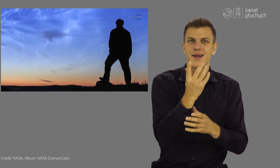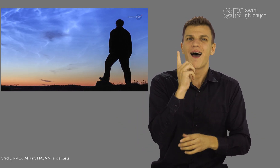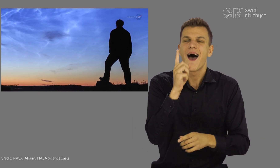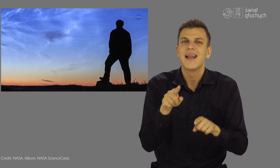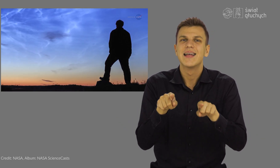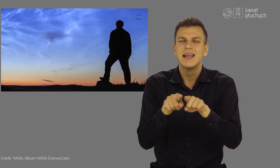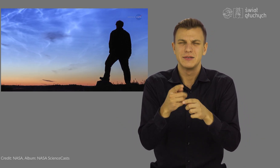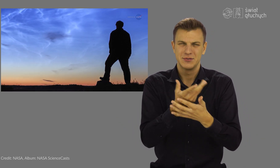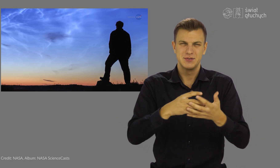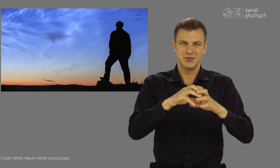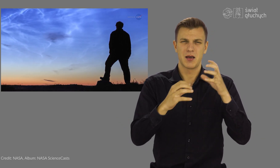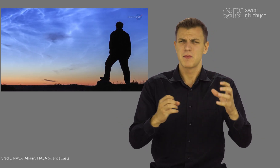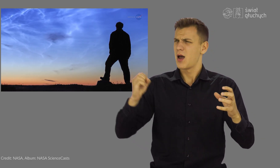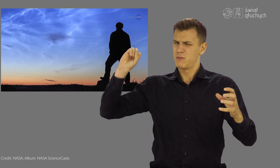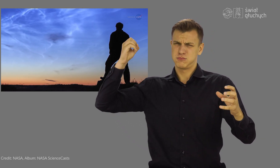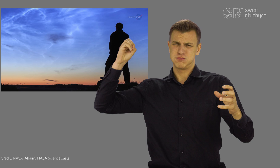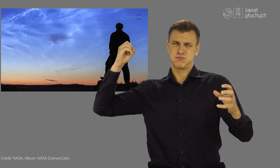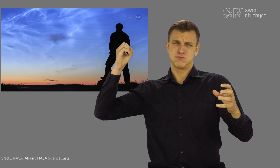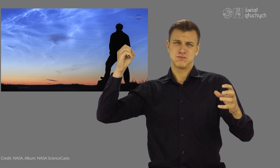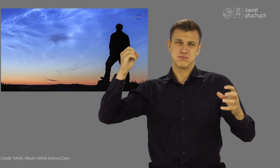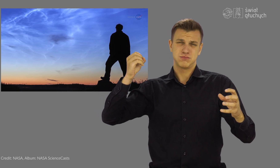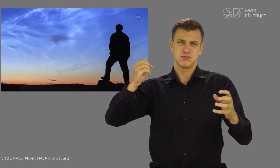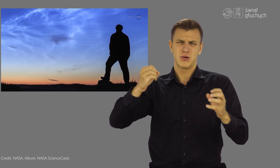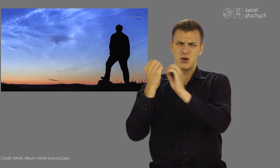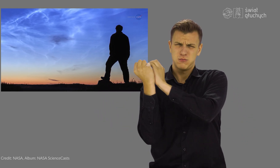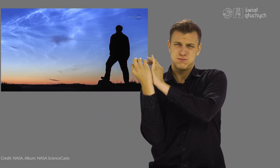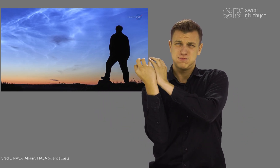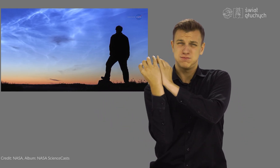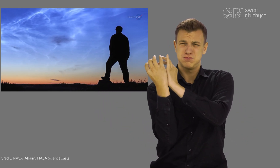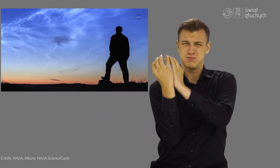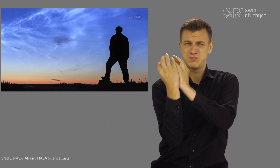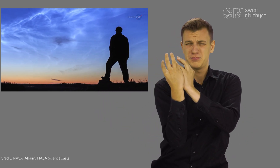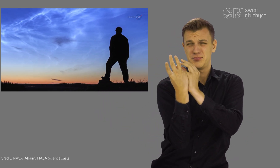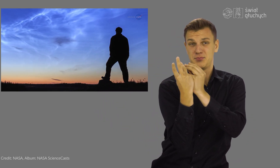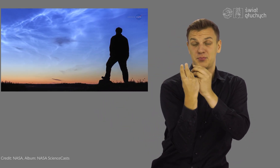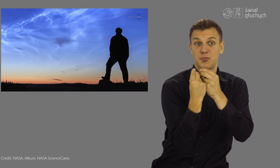But also from meteoroids, (i.e., rock crumbs),